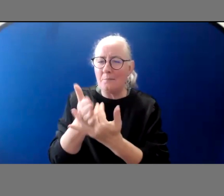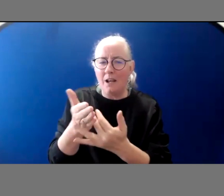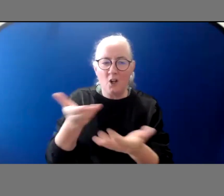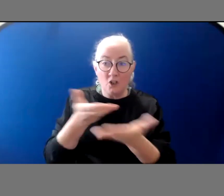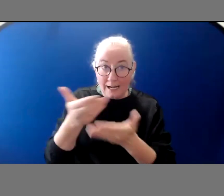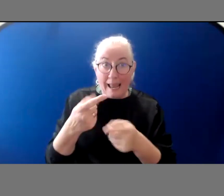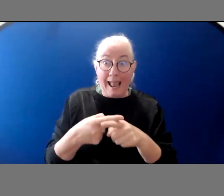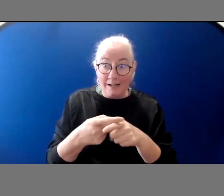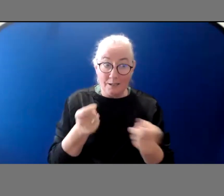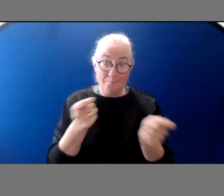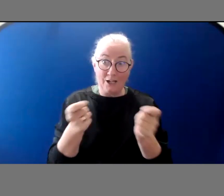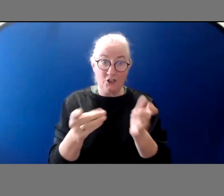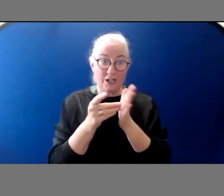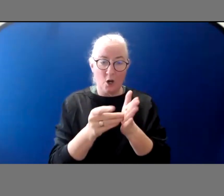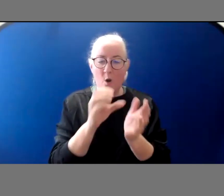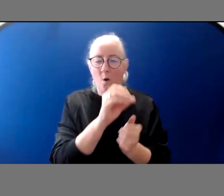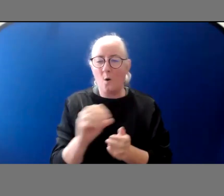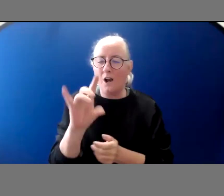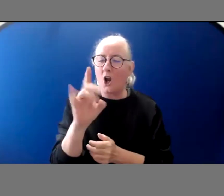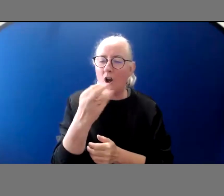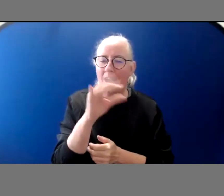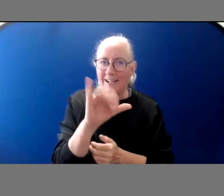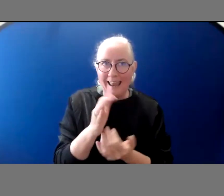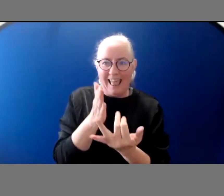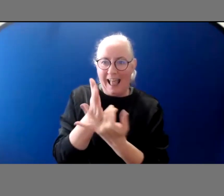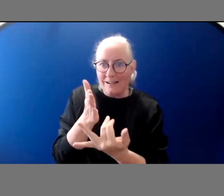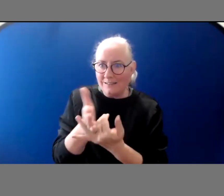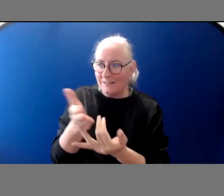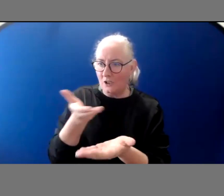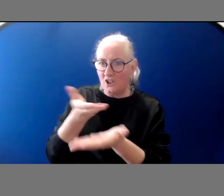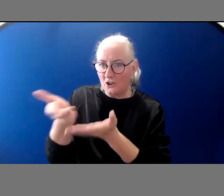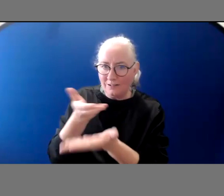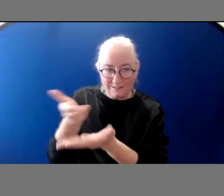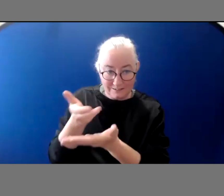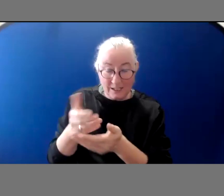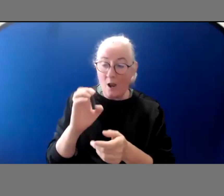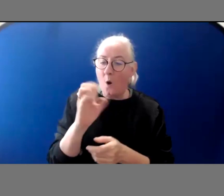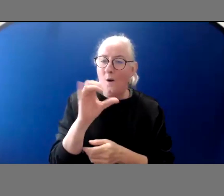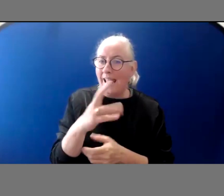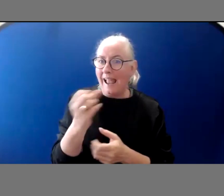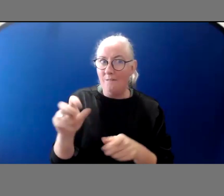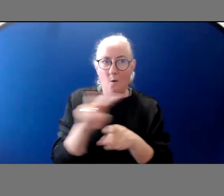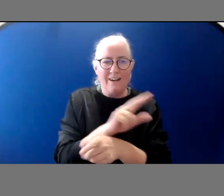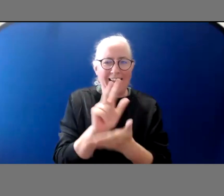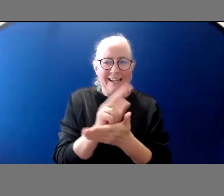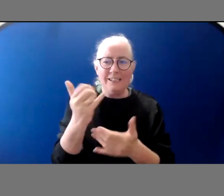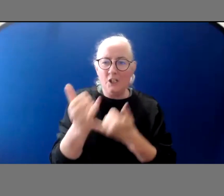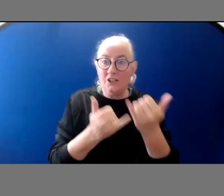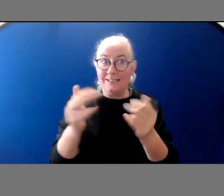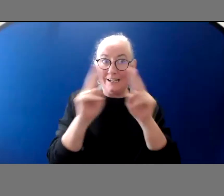director of O'Herlihy Access Consultancy. Eoin has over 18 years International experience